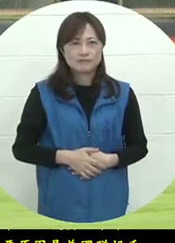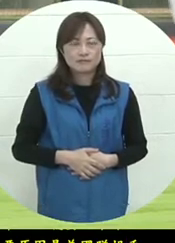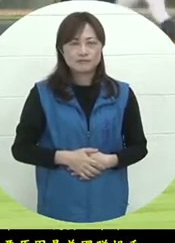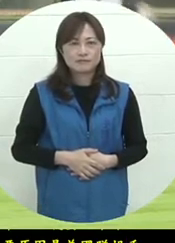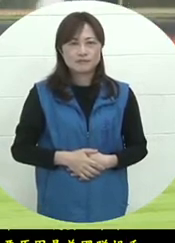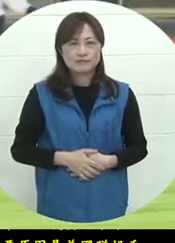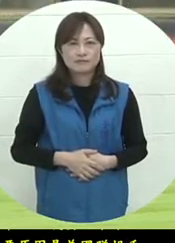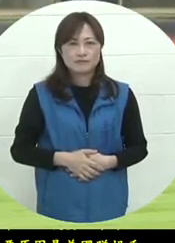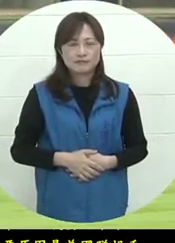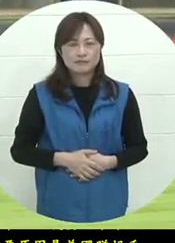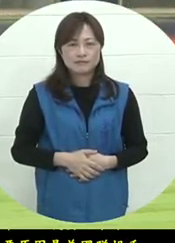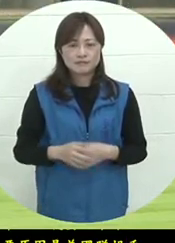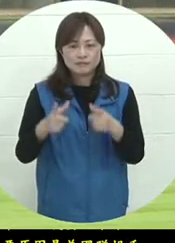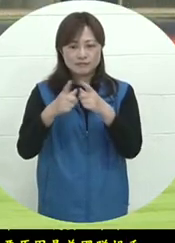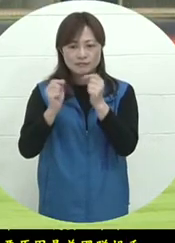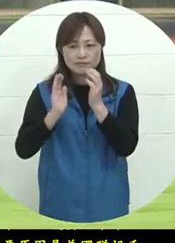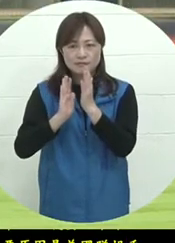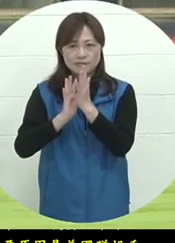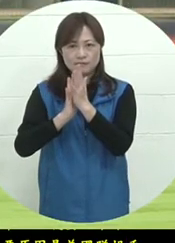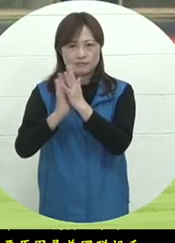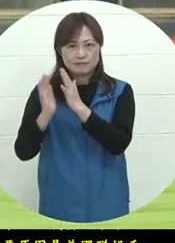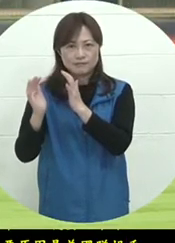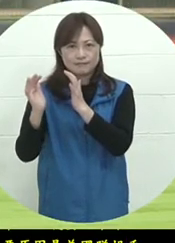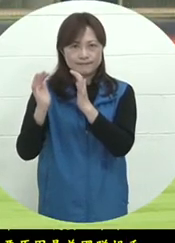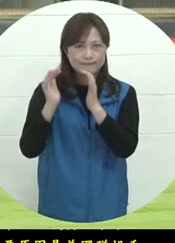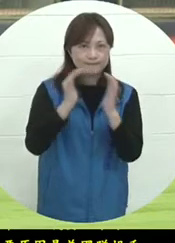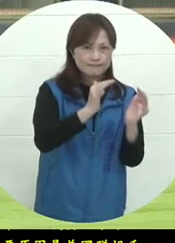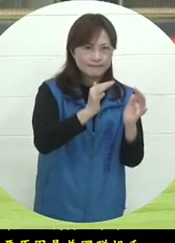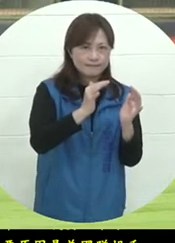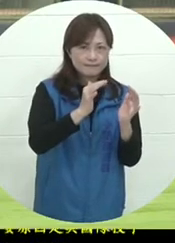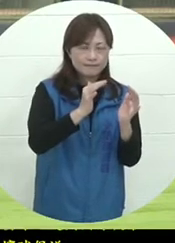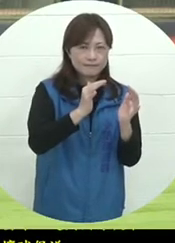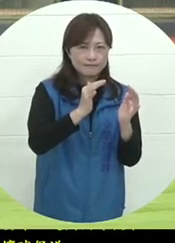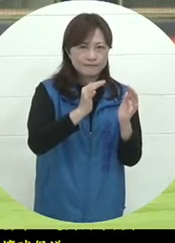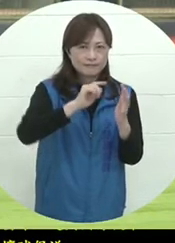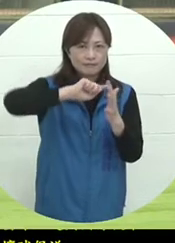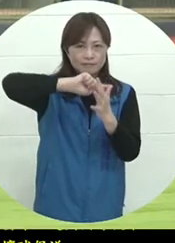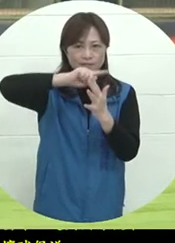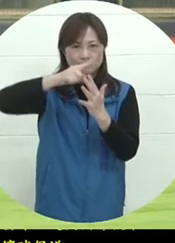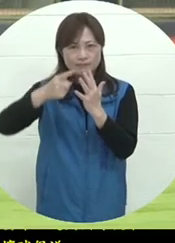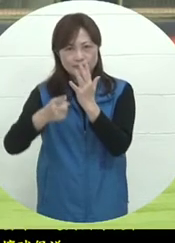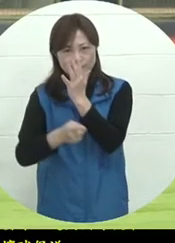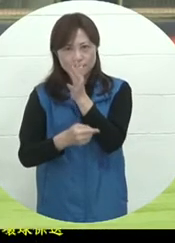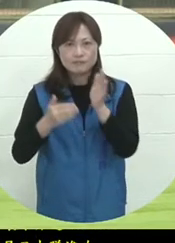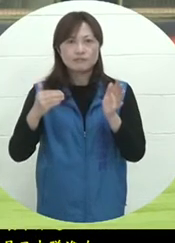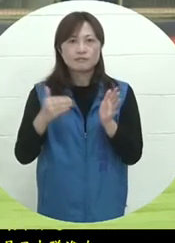so the Japanese team's offense in this inning also lasted more than one round. The first batsman, Mugui Yodoyama,